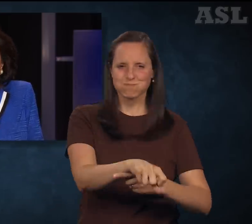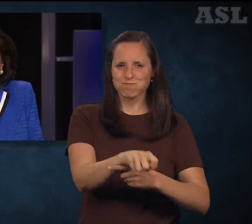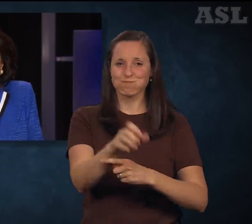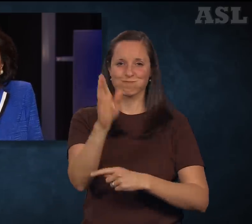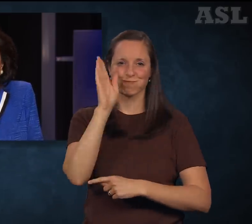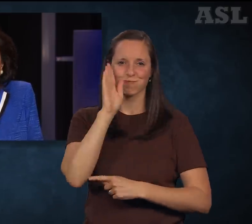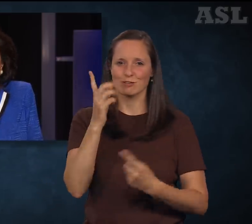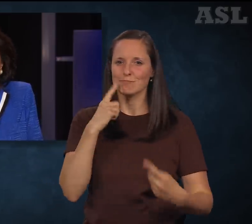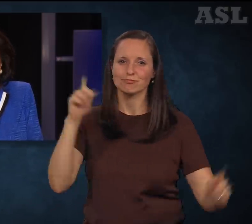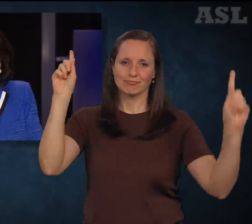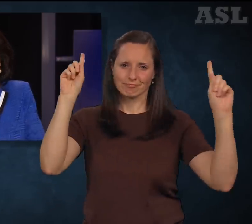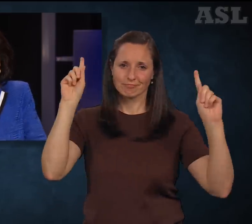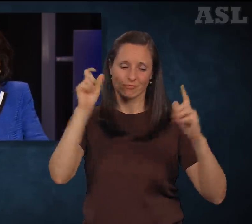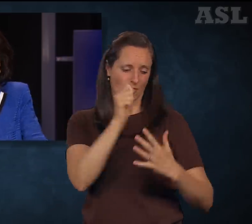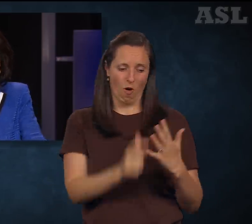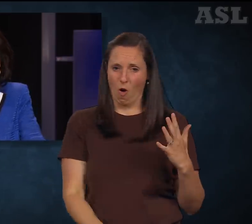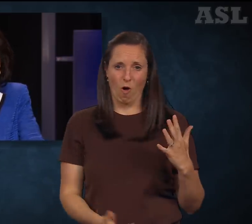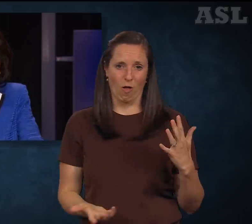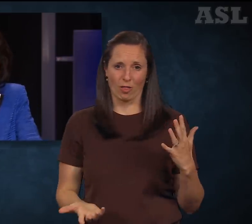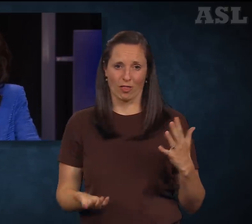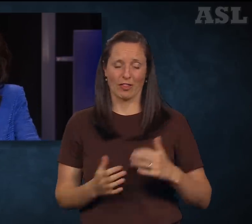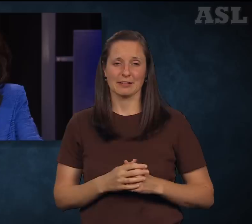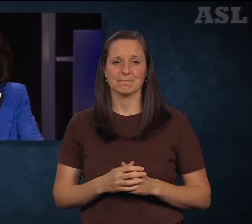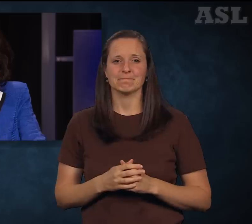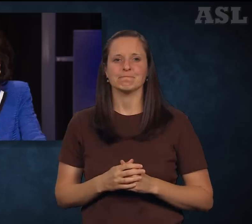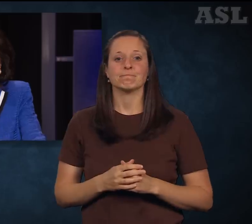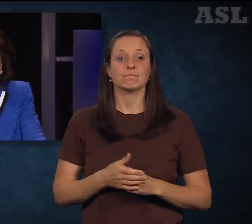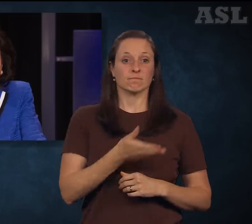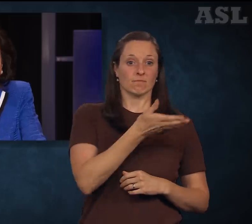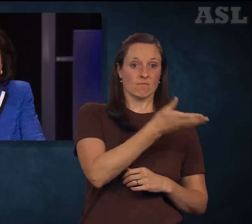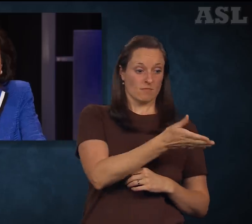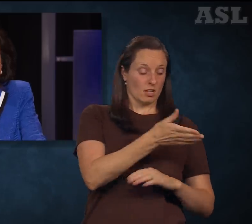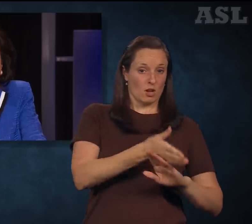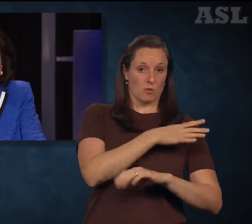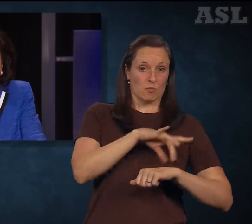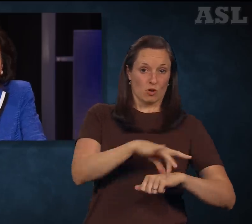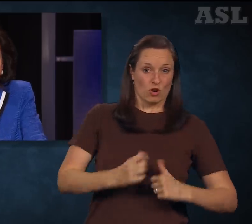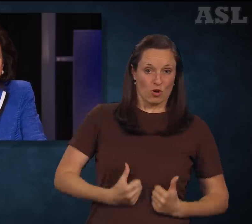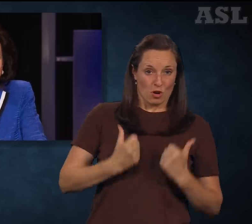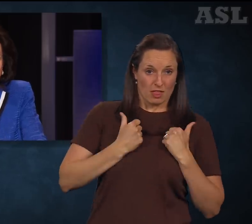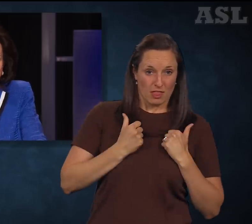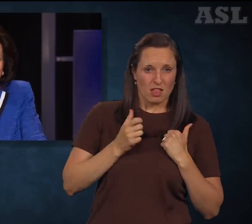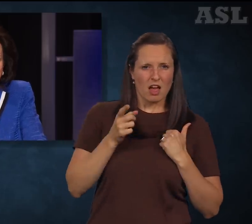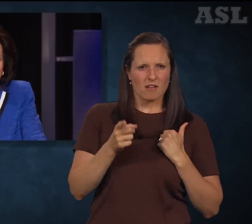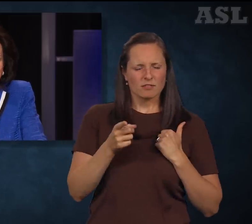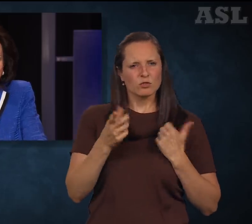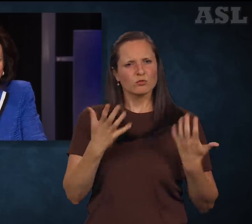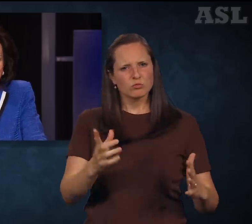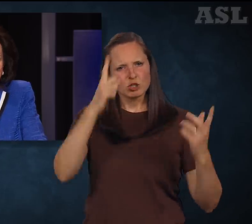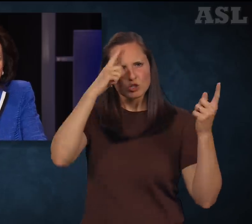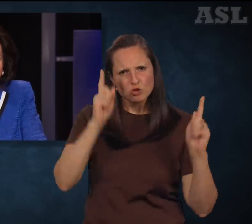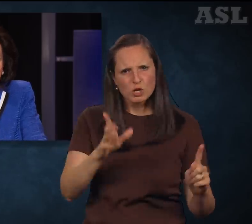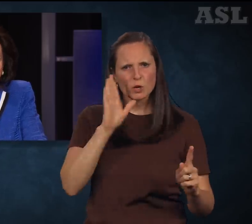ALL OF THEM!